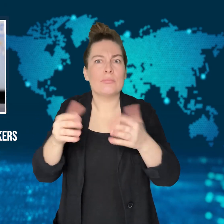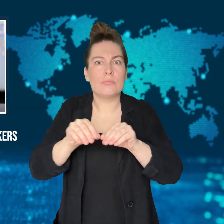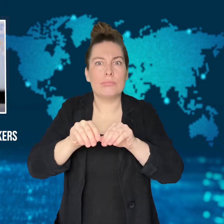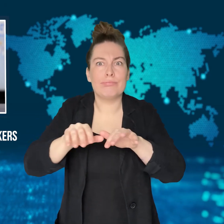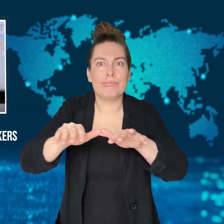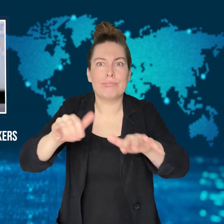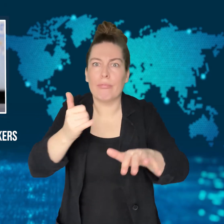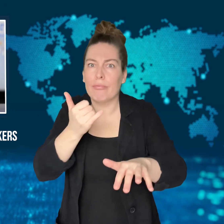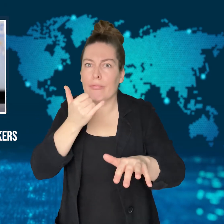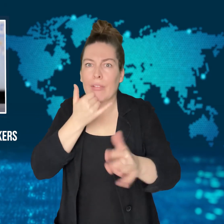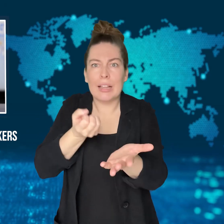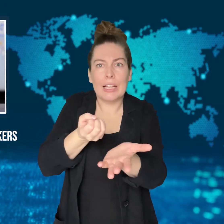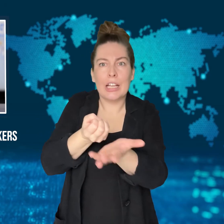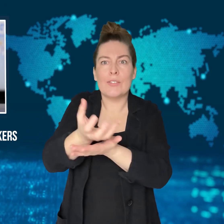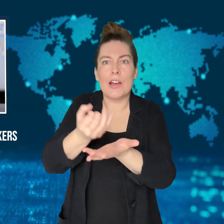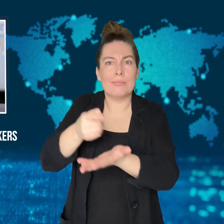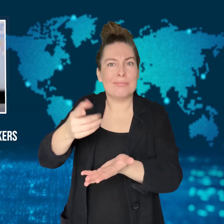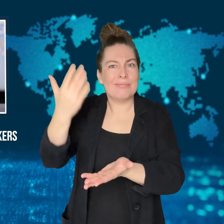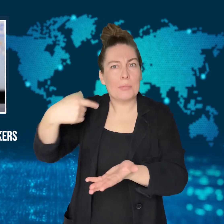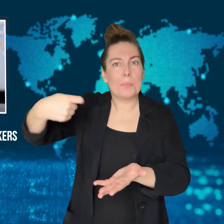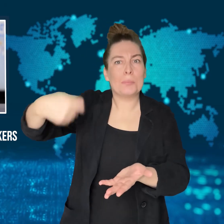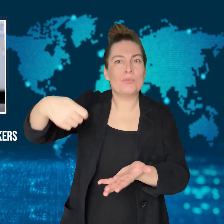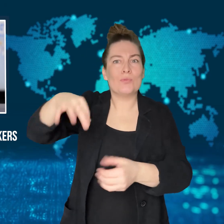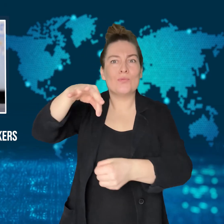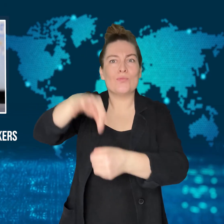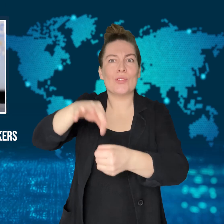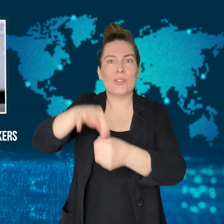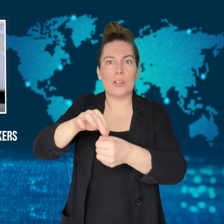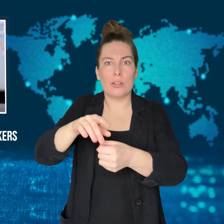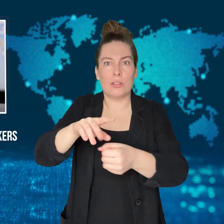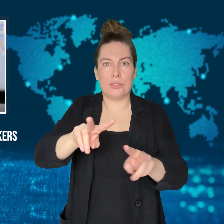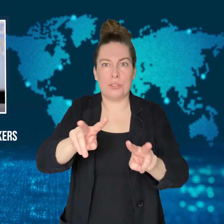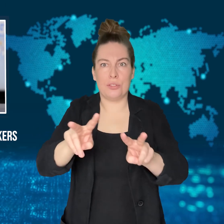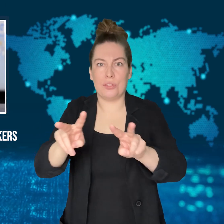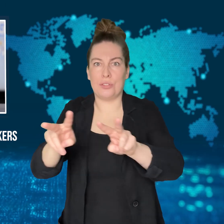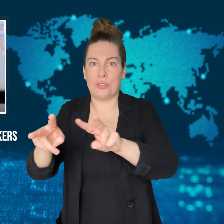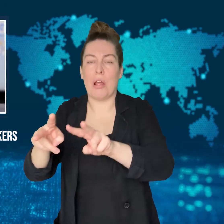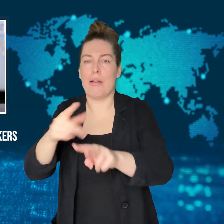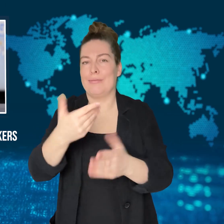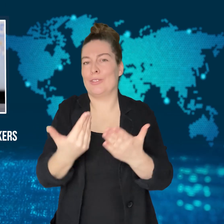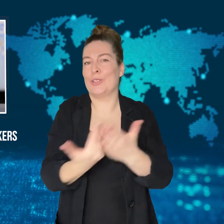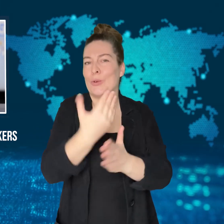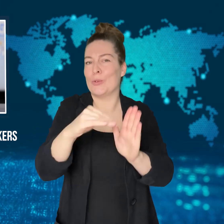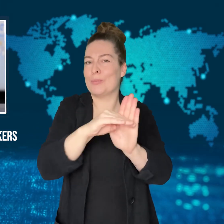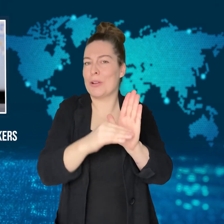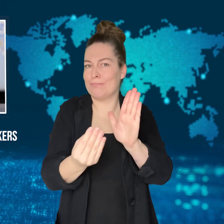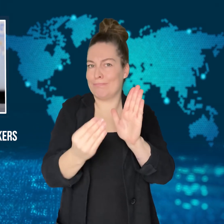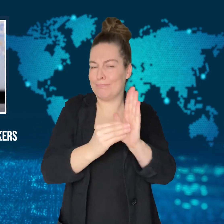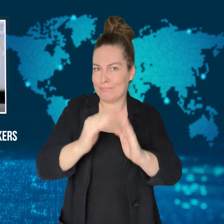false claims about the presidential election.